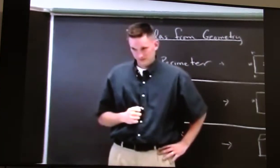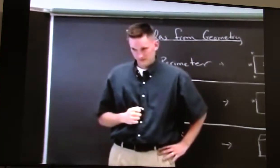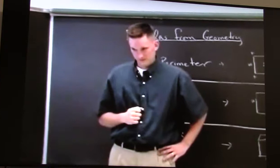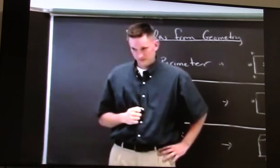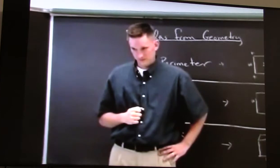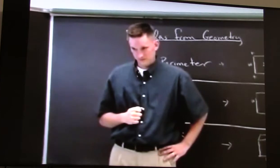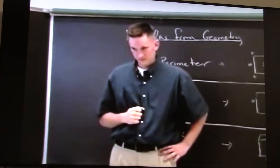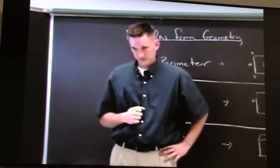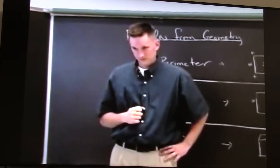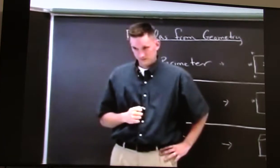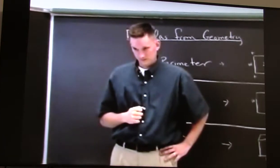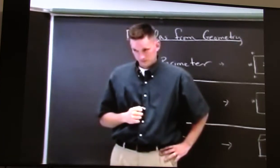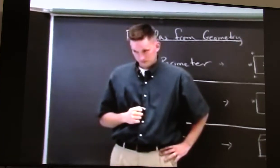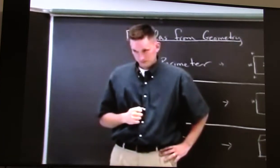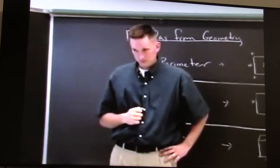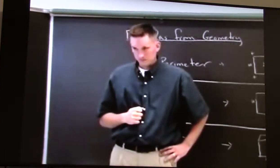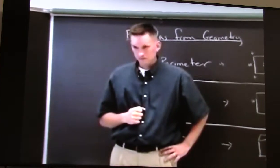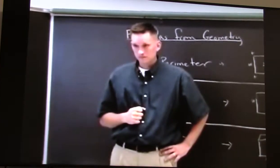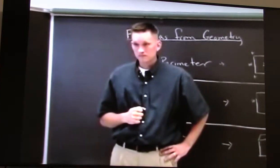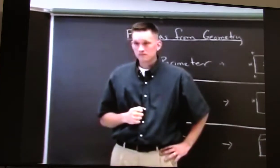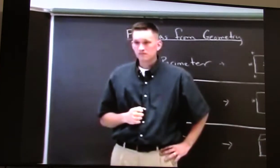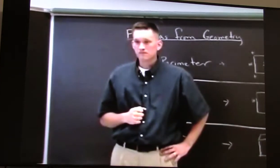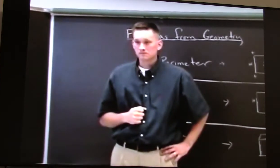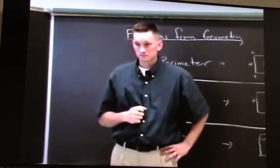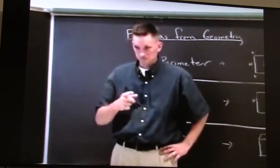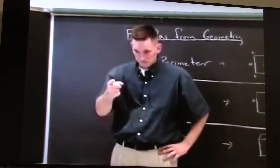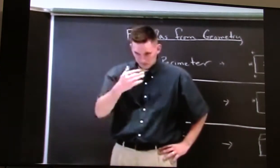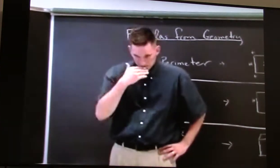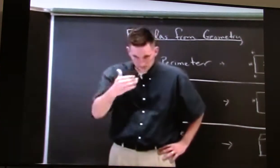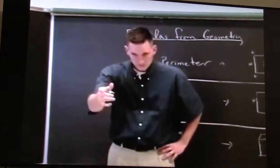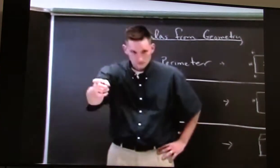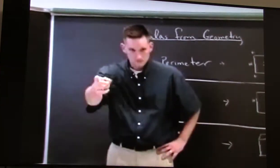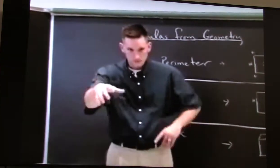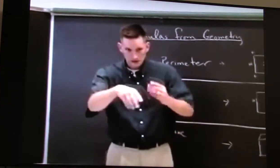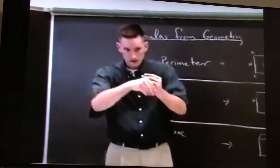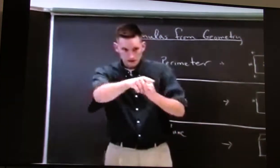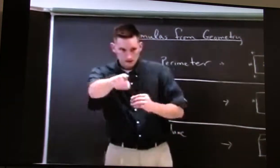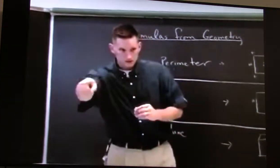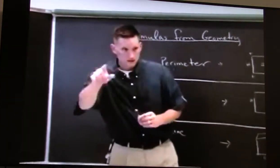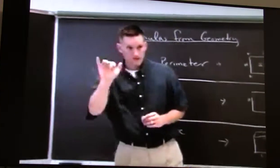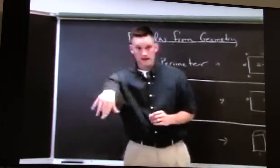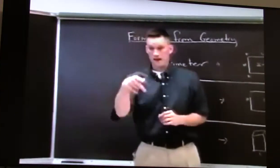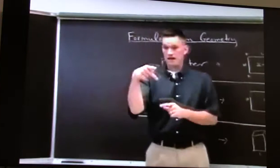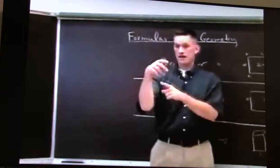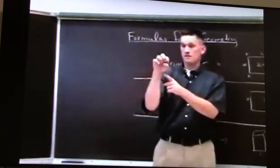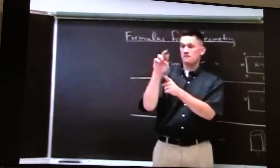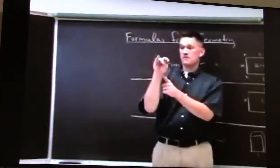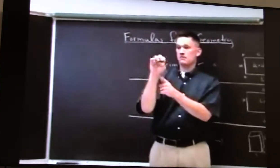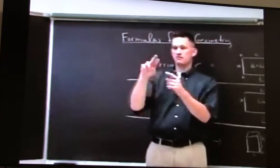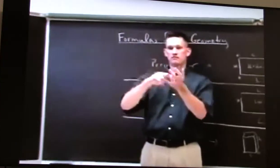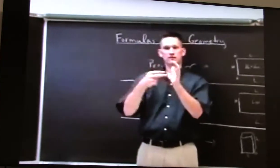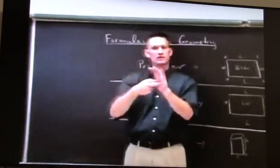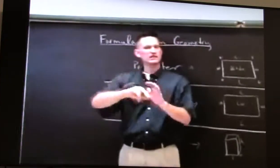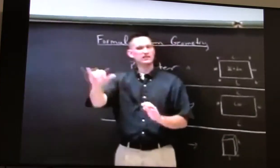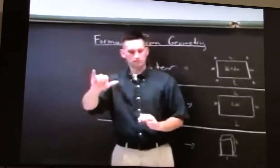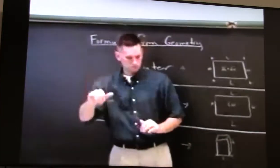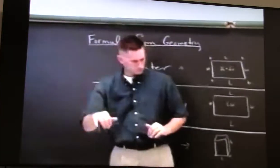Good. Yes.